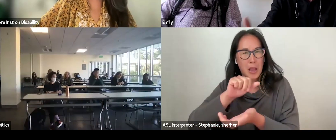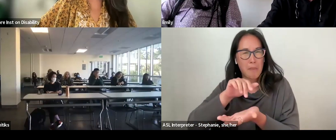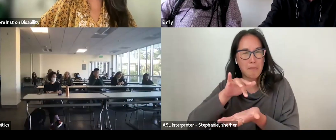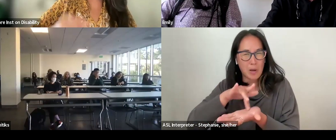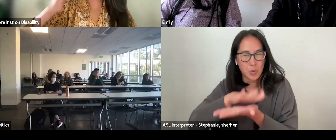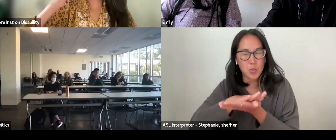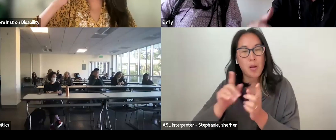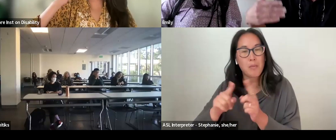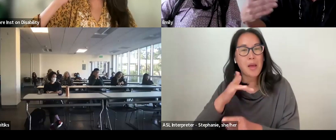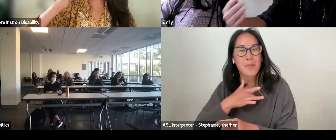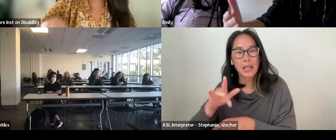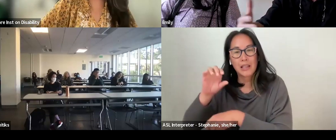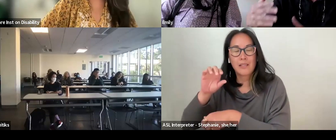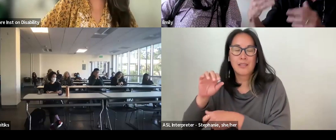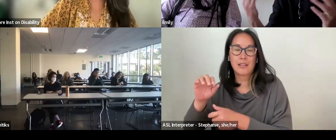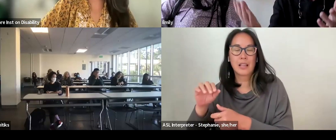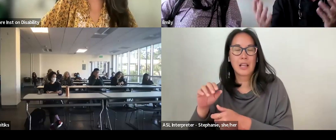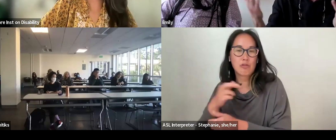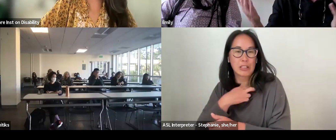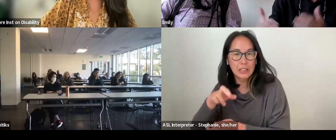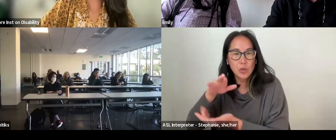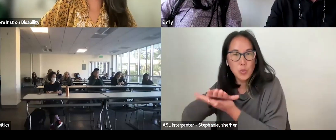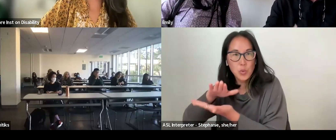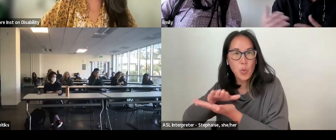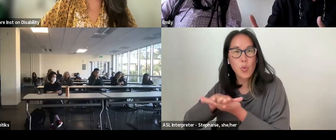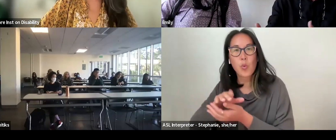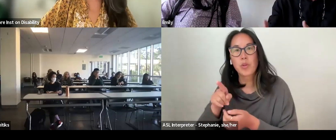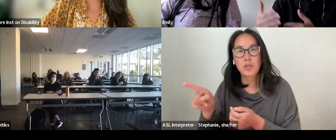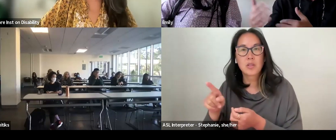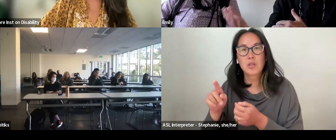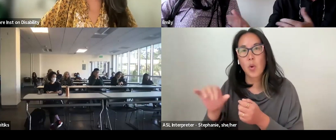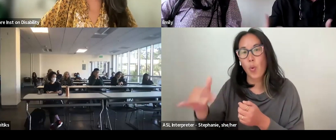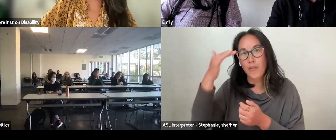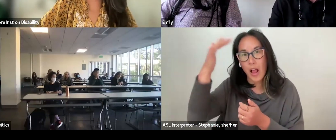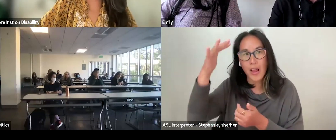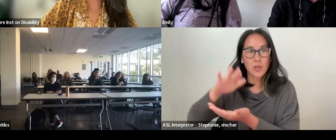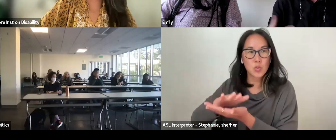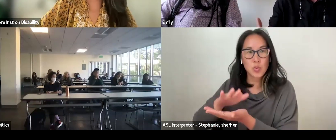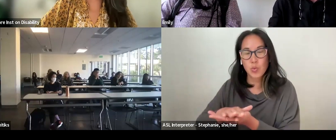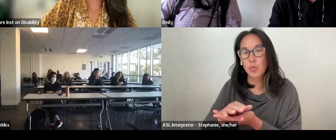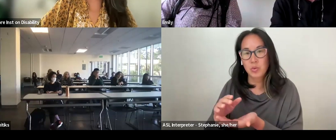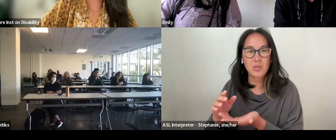or philosophy departments or freestanding institutions like The Hastings Center or The Kennedy Institute of Ethics at Georgetown.